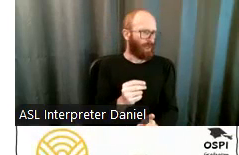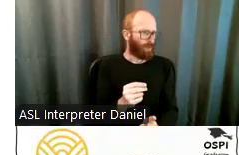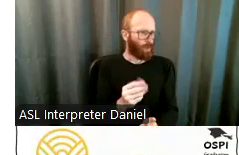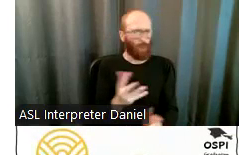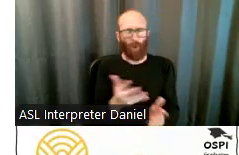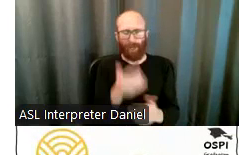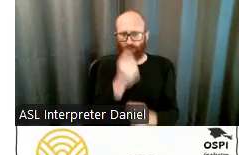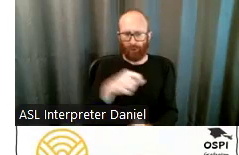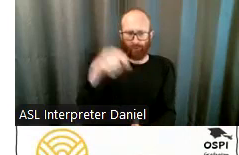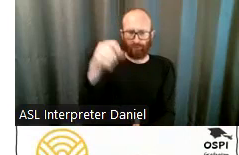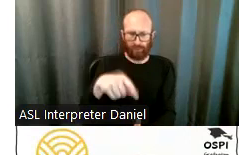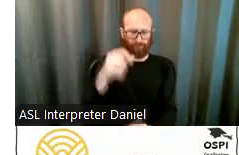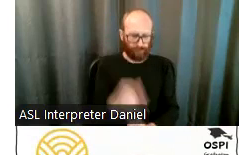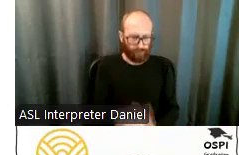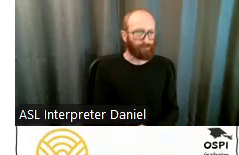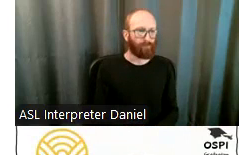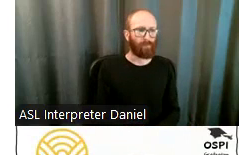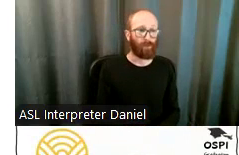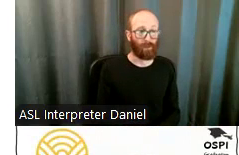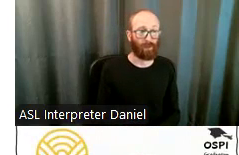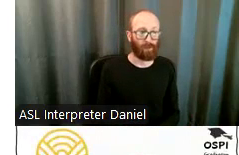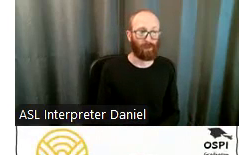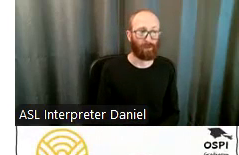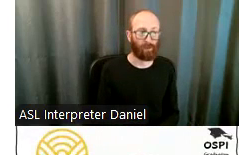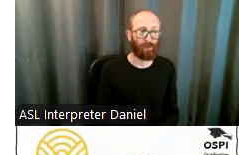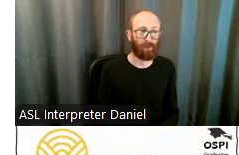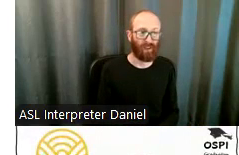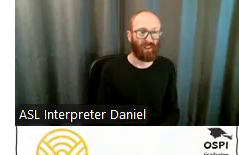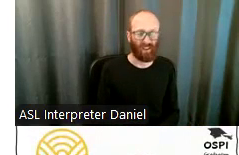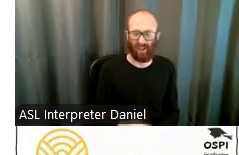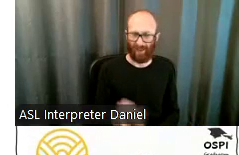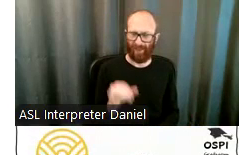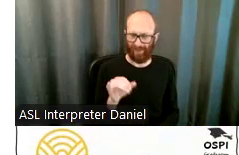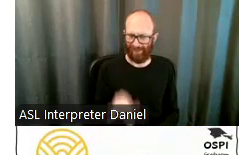That's what we want students to refer to and have their families be able to refer